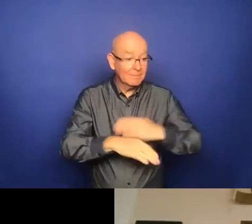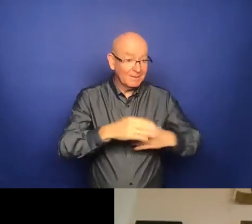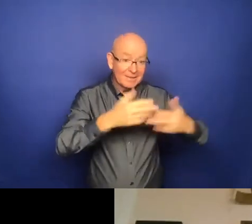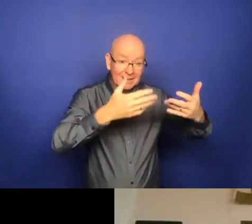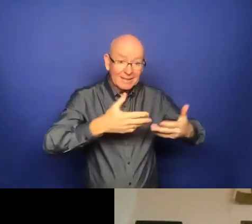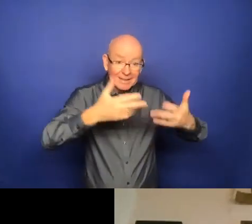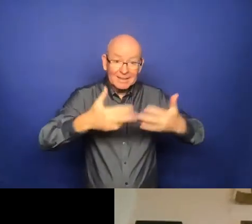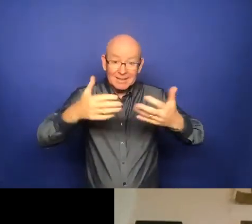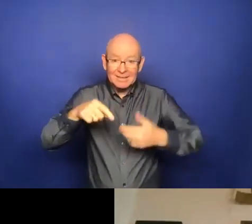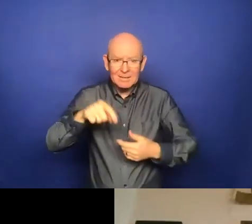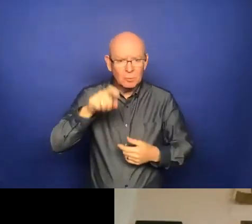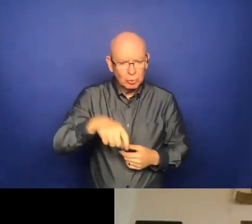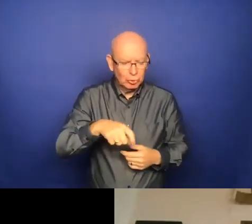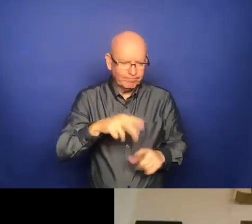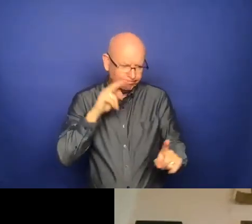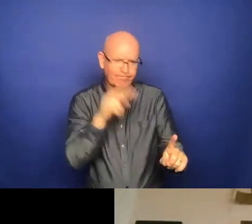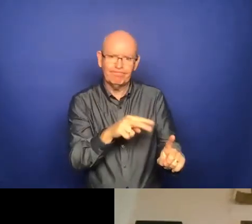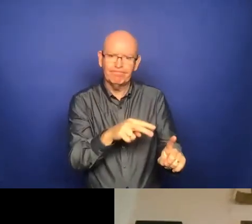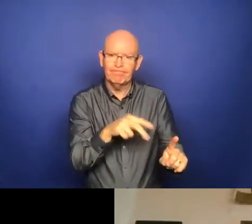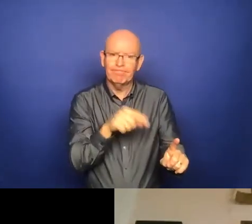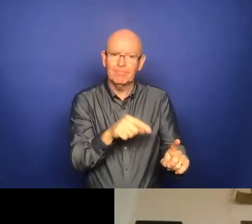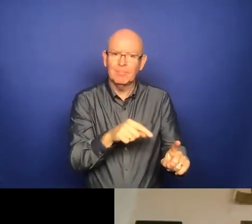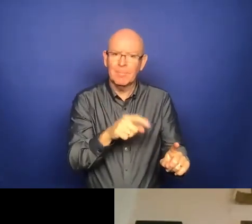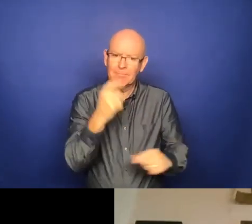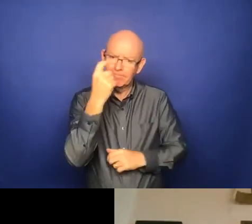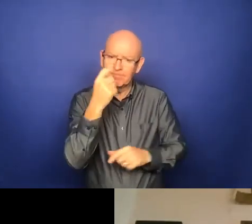objective. There are many people in statistics who spend a